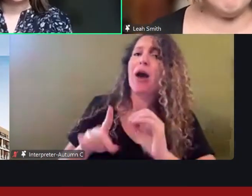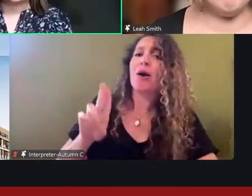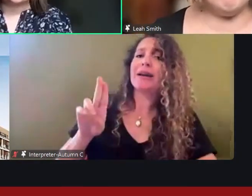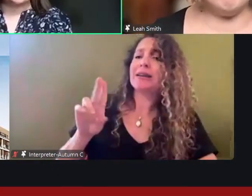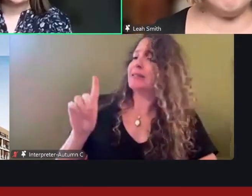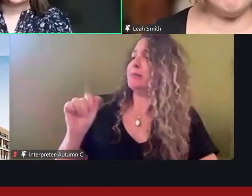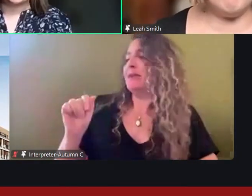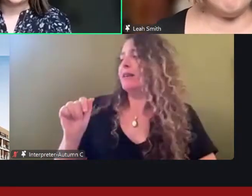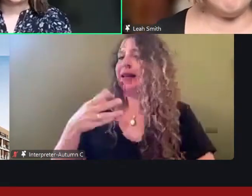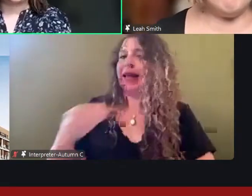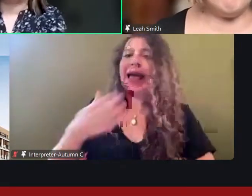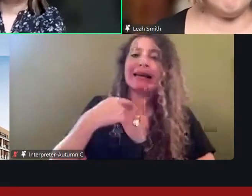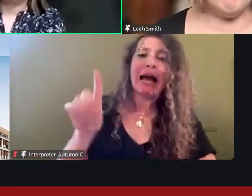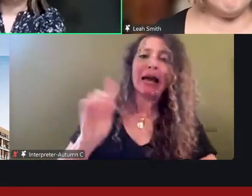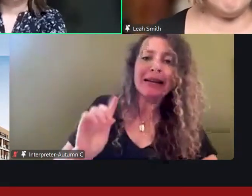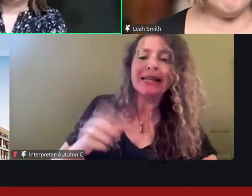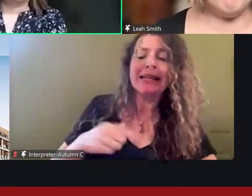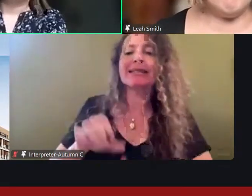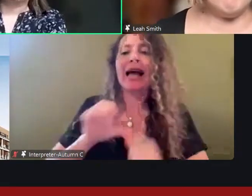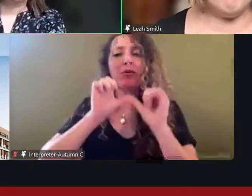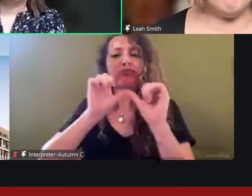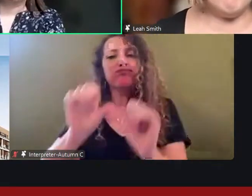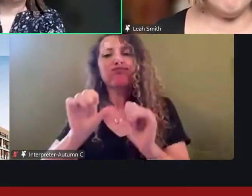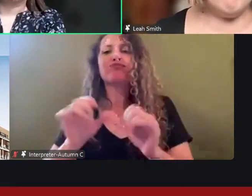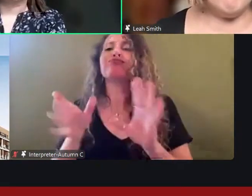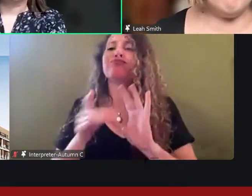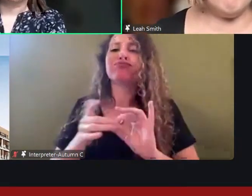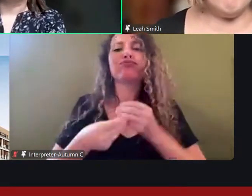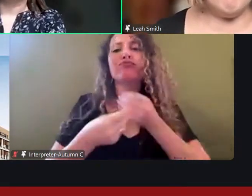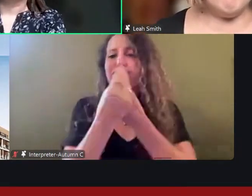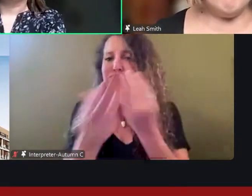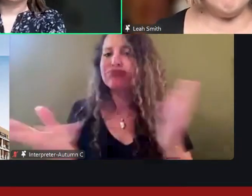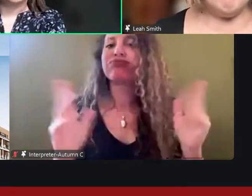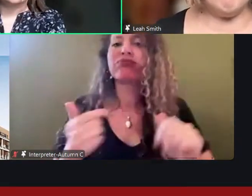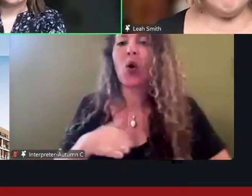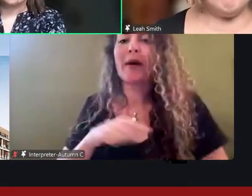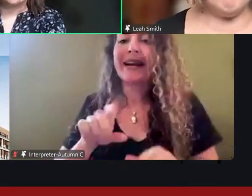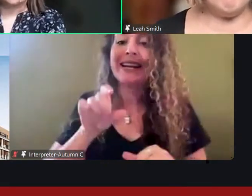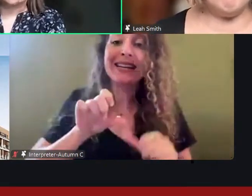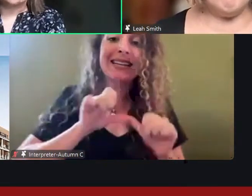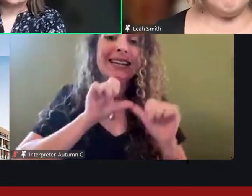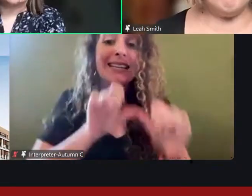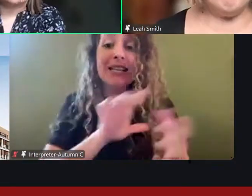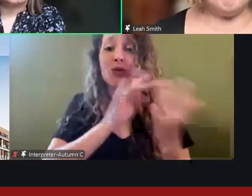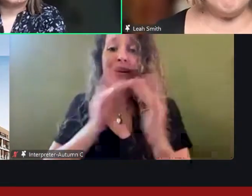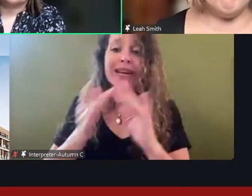just going to keep going. So I just think we have to just keep networking like this and places